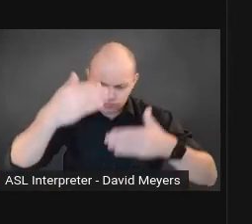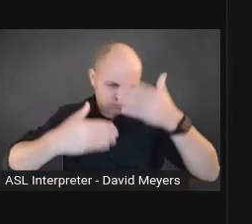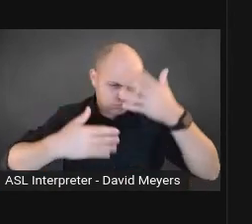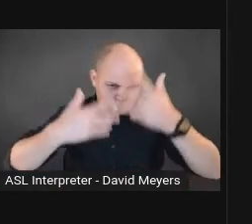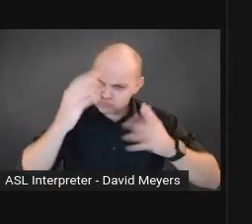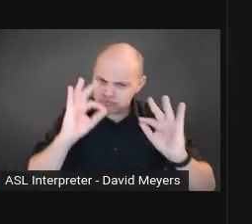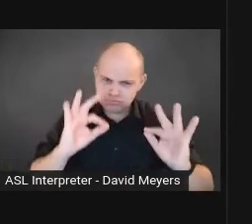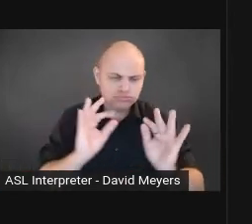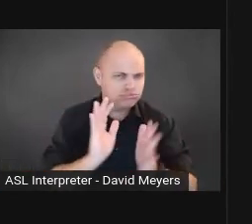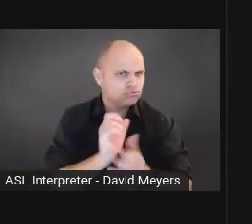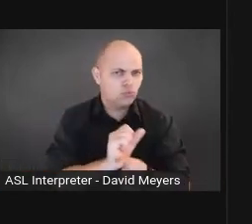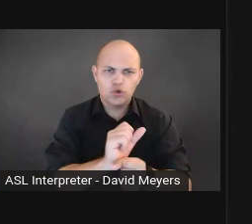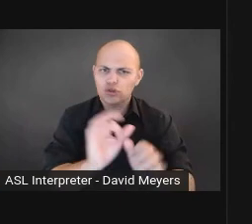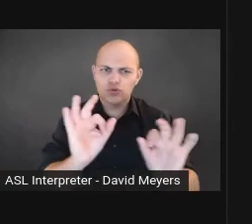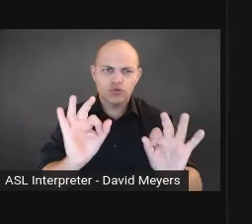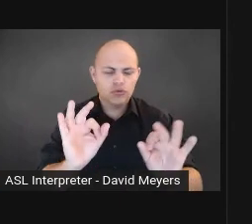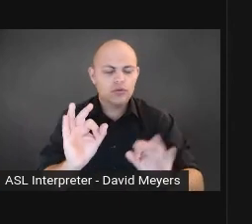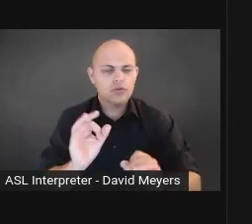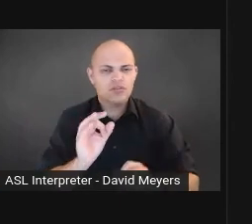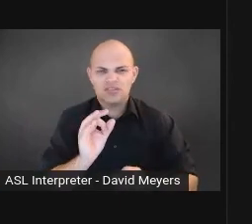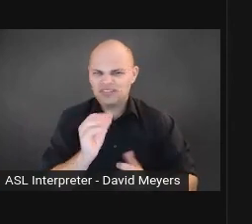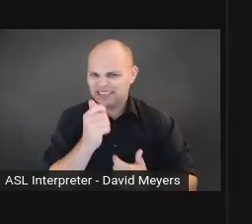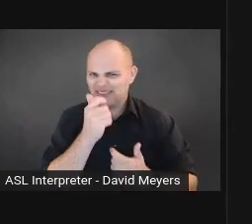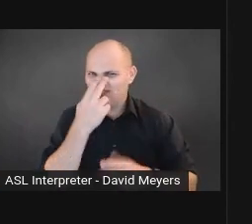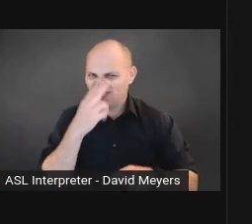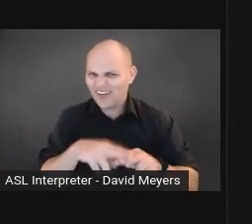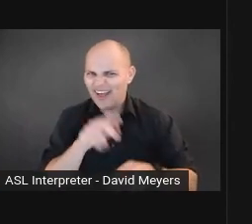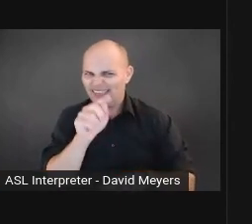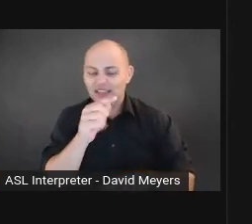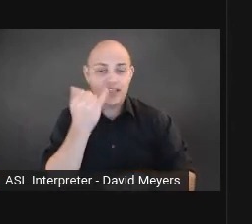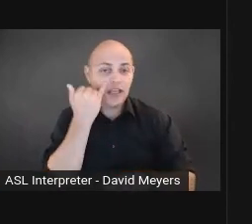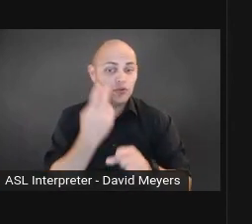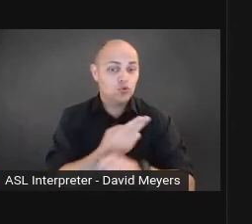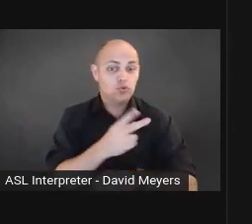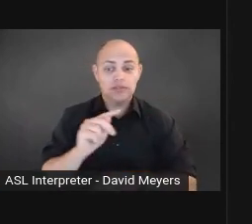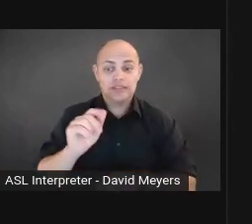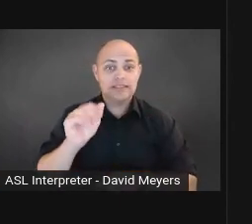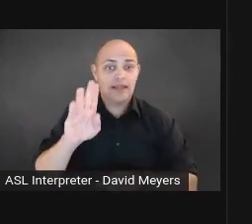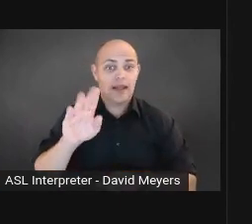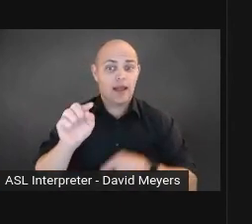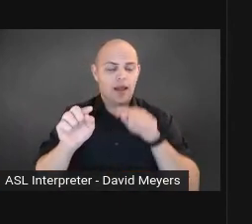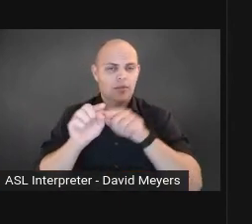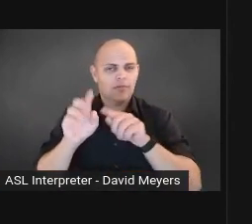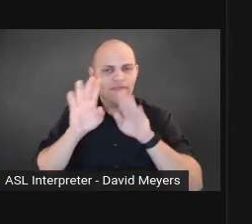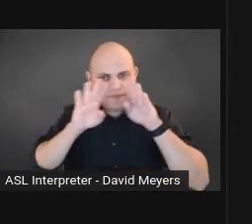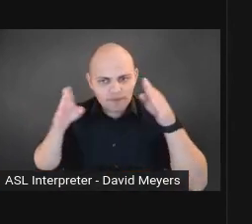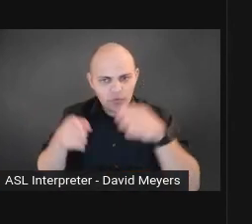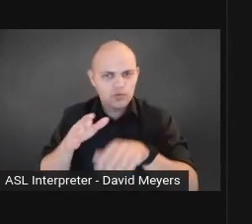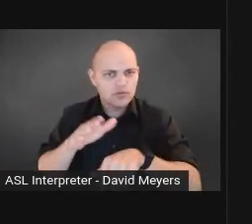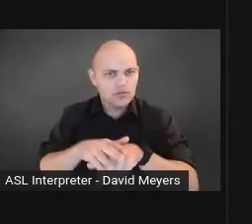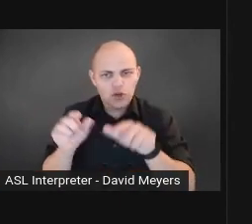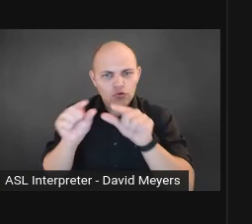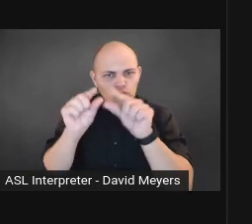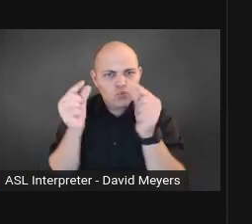The fun thing about this one is if you use your tab key, you actually focus on the tab group and then you're able